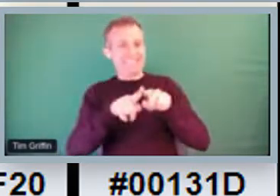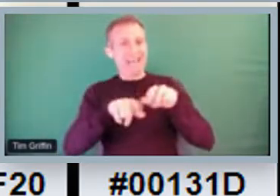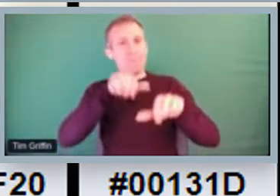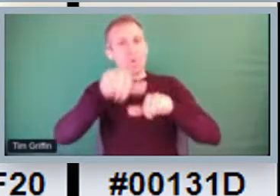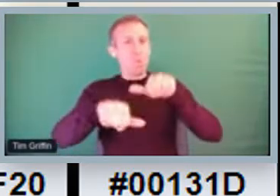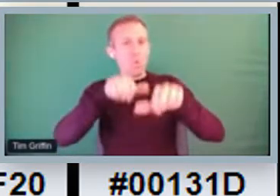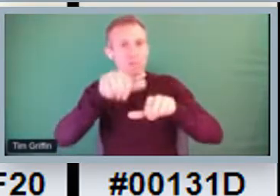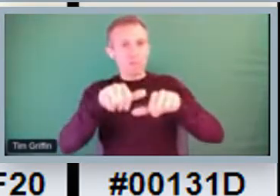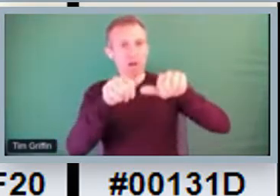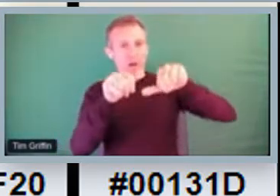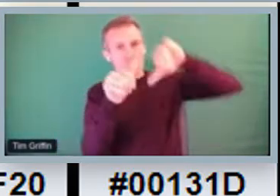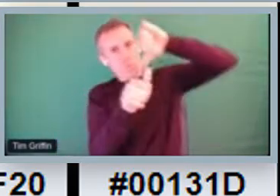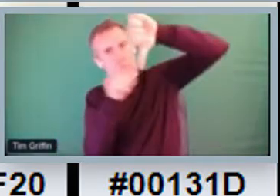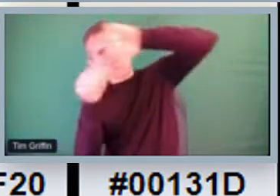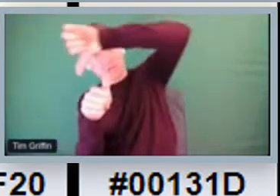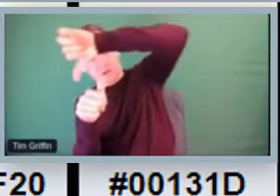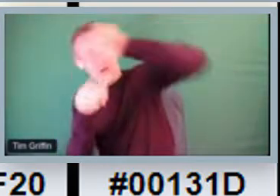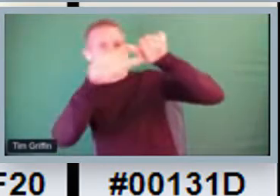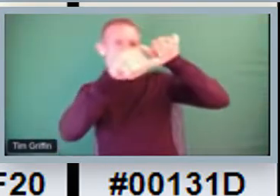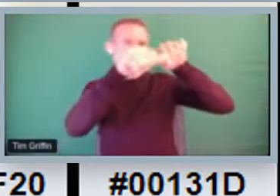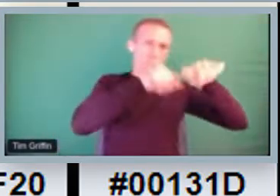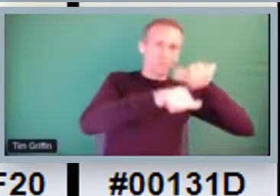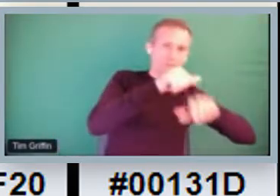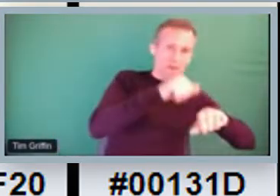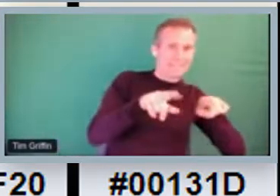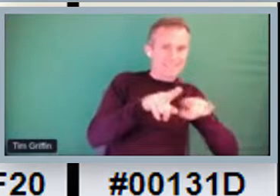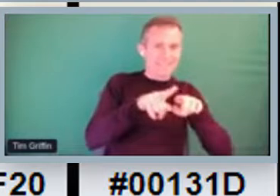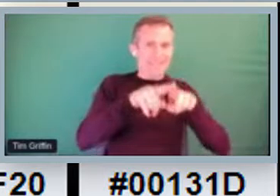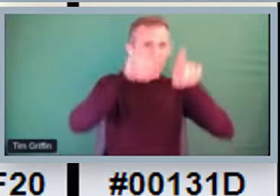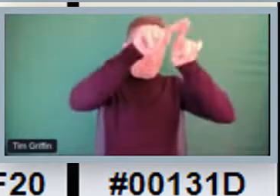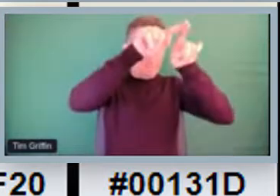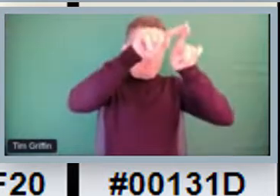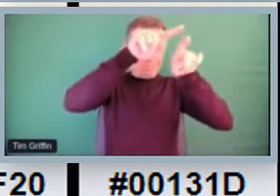Where two colours meet the table shows F, if it fails all contrast criteria.